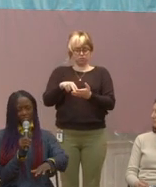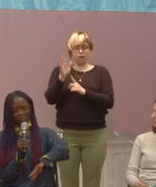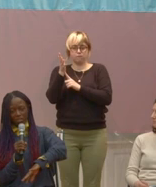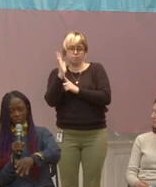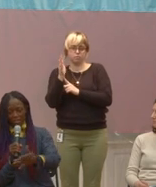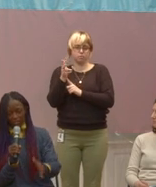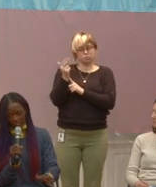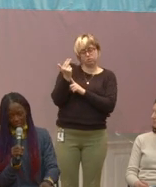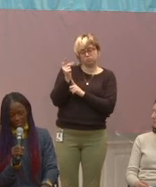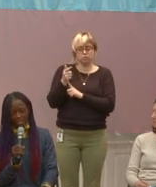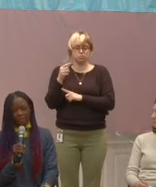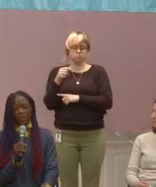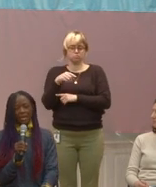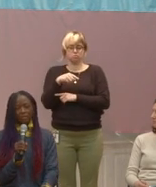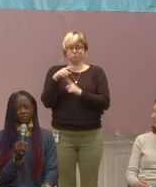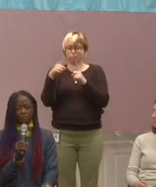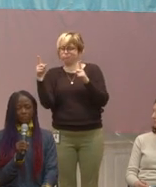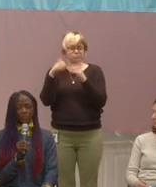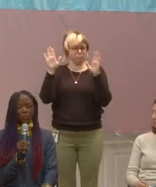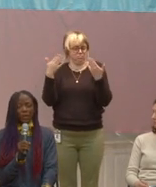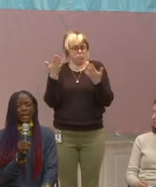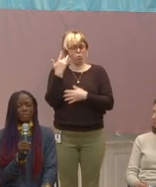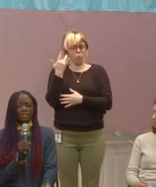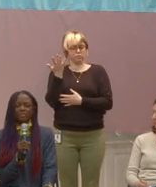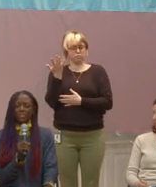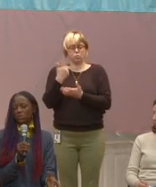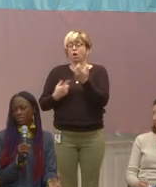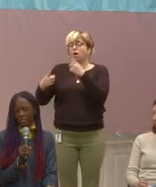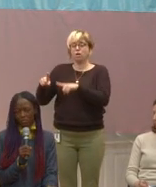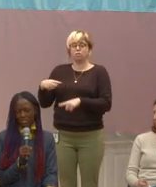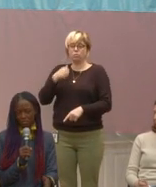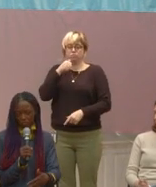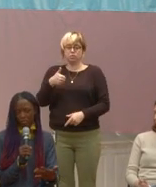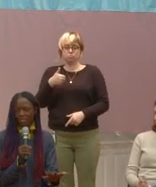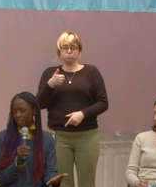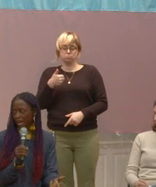30 minutes, or what happens if I don't see a performance still